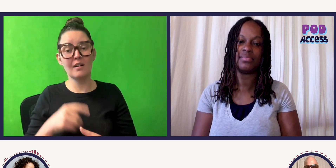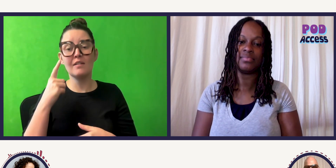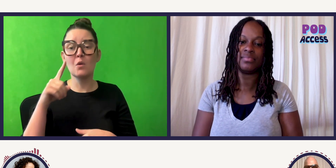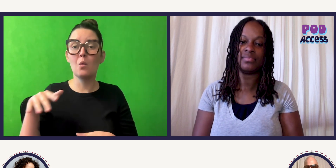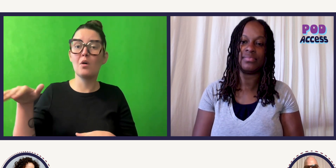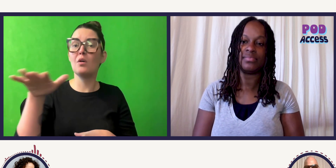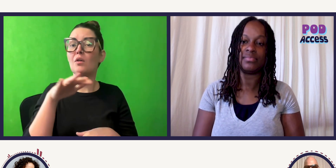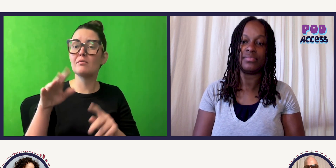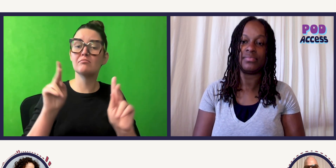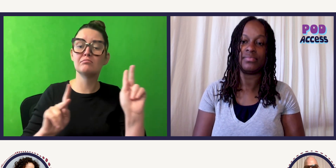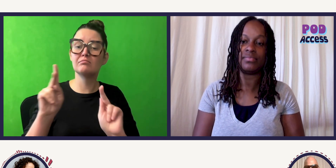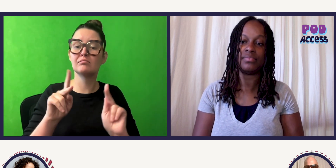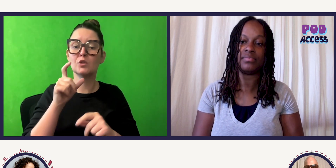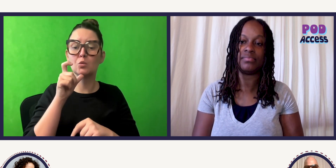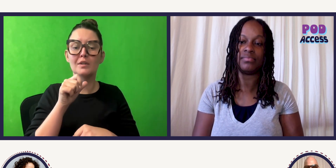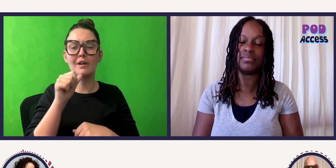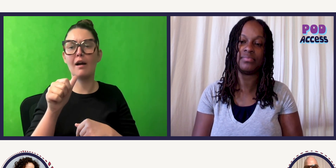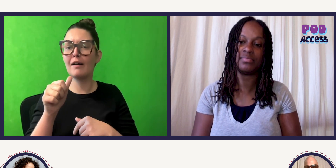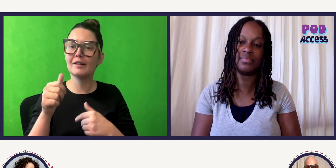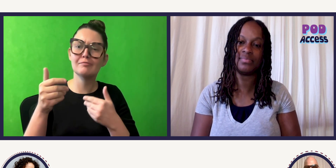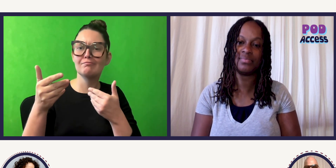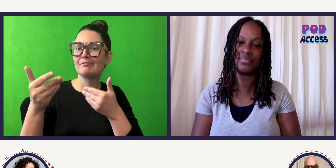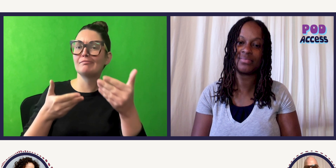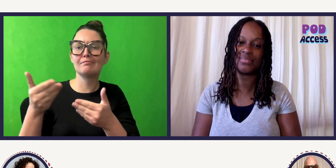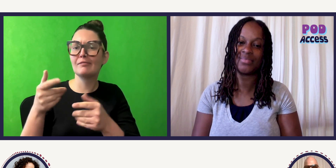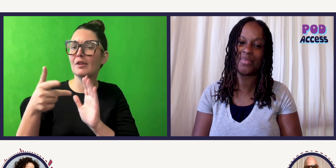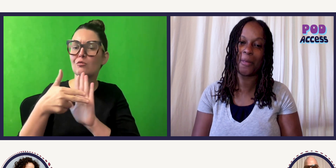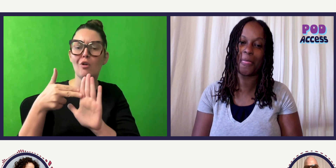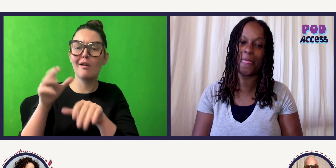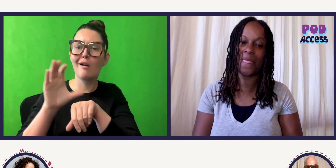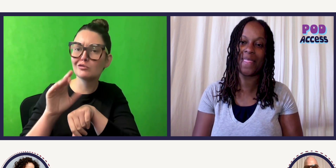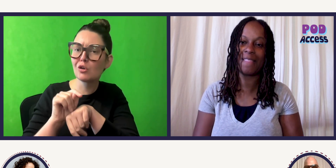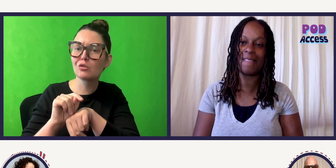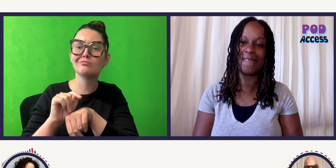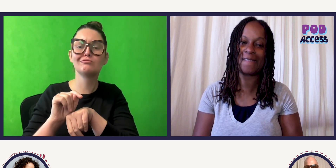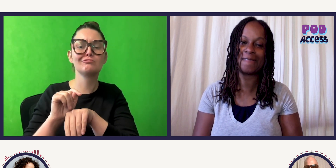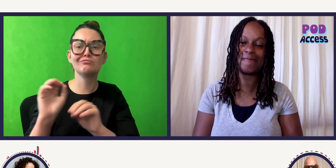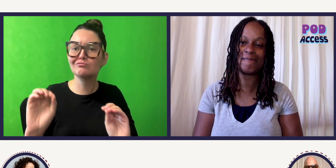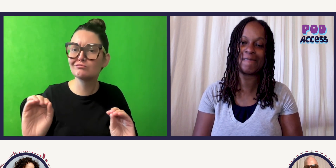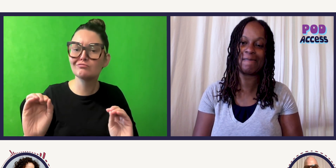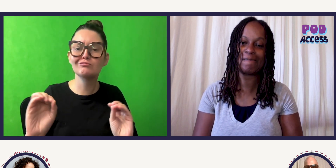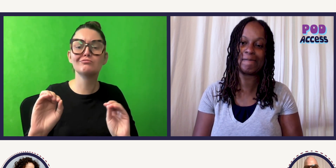For folks who are not gonna hire a brand consultant or they're gonna do it more informally, do you have any good ideas,